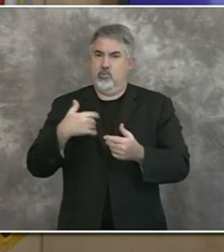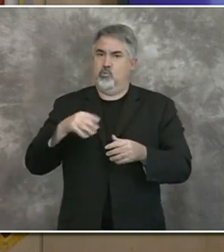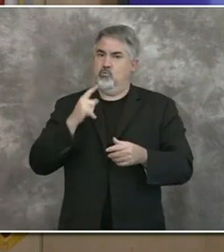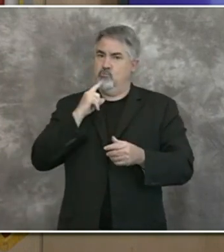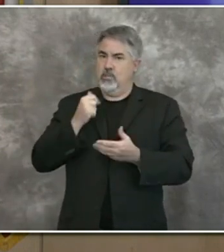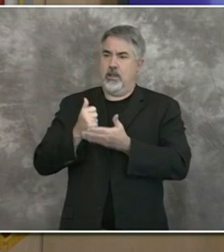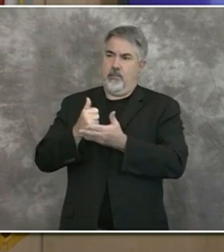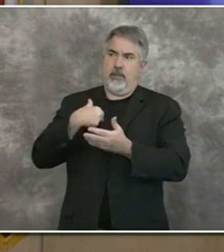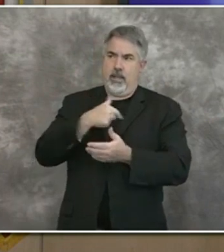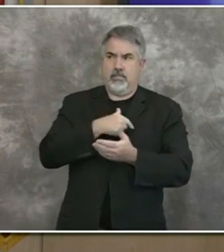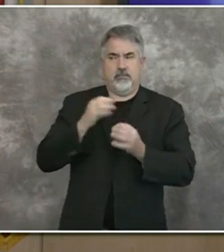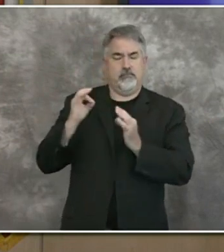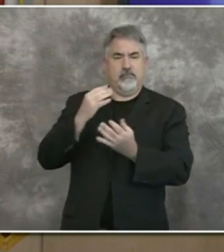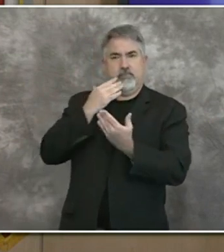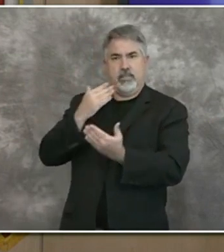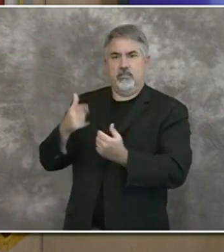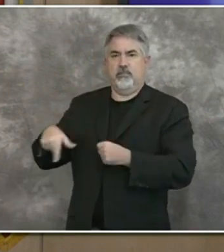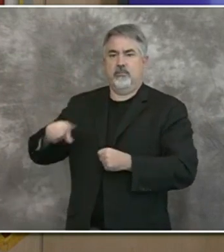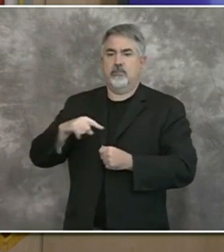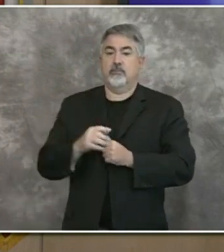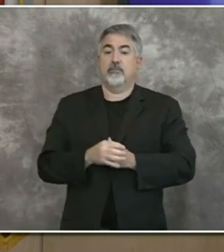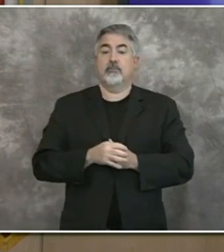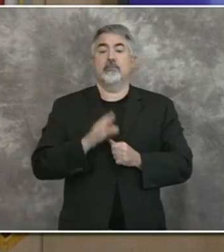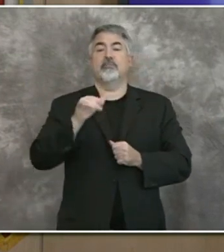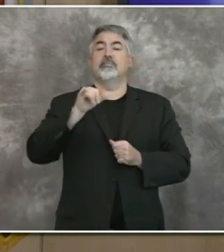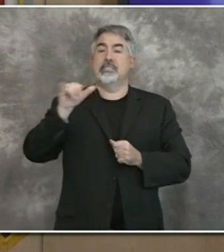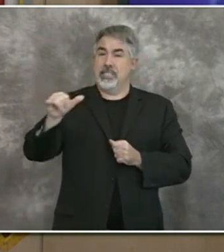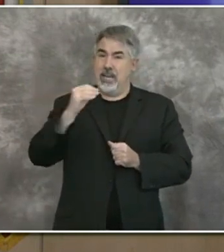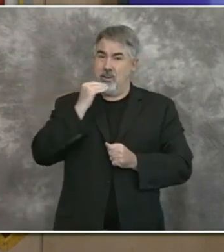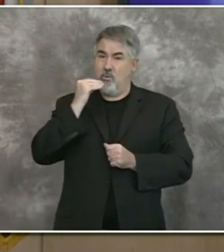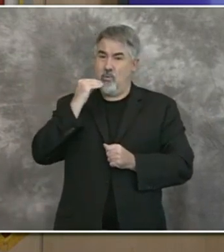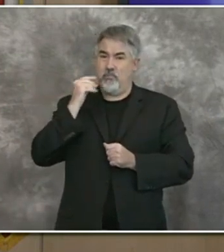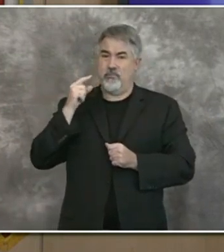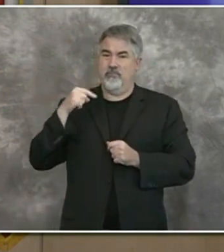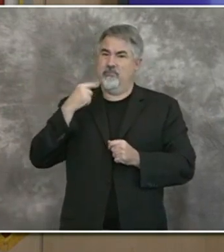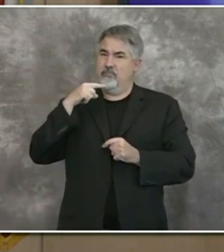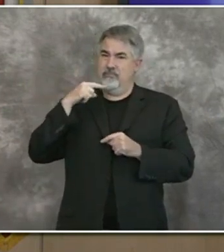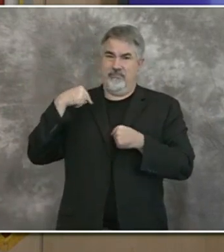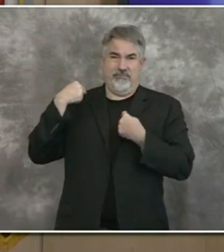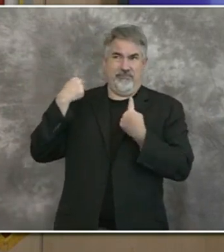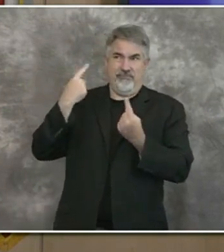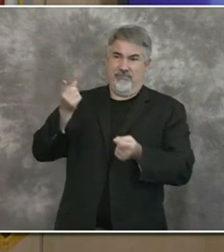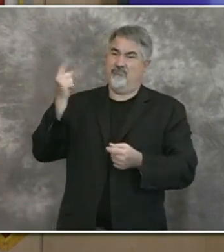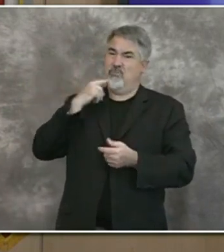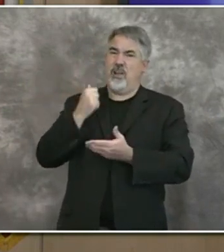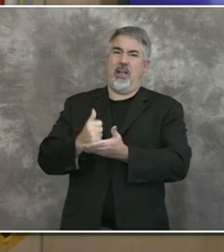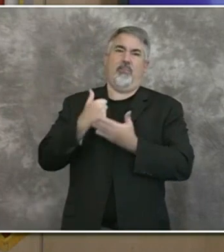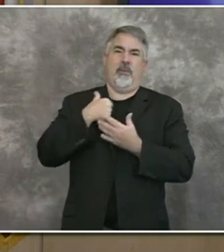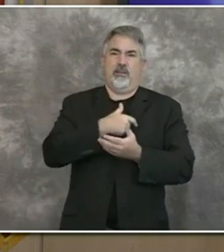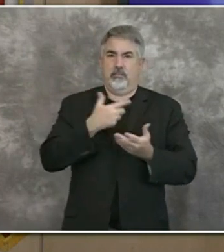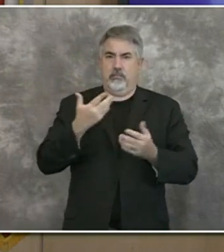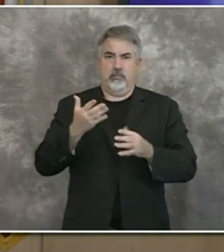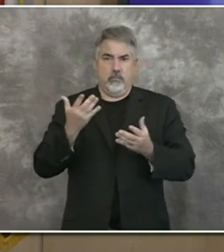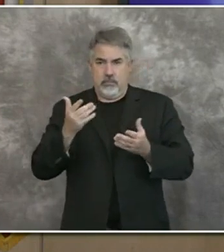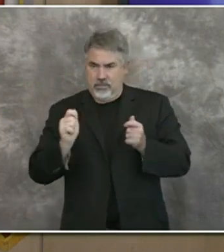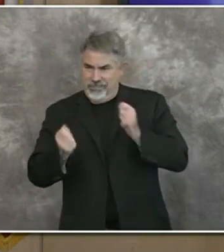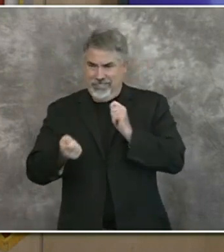DAILY ROUTINES WHILE MAINTAINING COMMITTED COMMITMENT TO SERVING THE PUBLIC. THE STATE'S STAY-AT-HOME ORDER IS GIVEN US